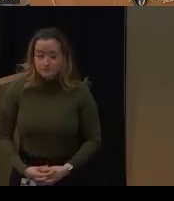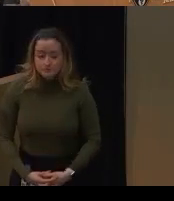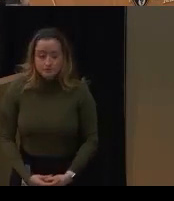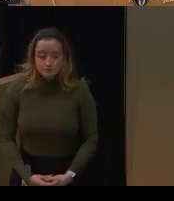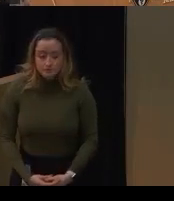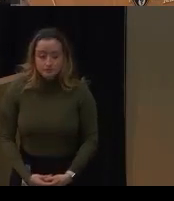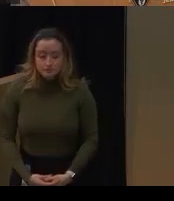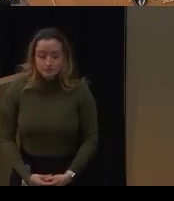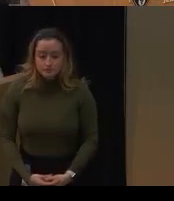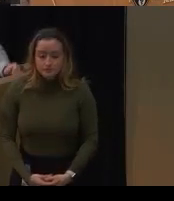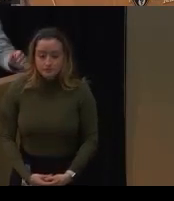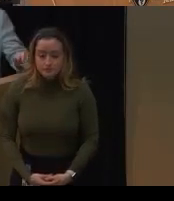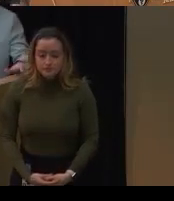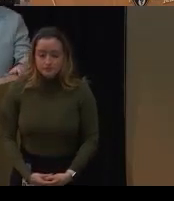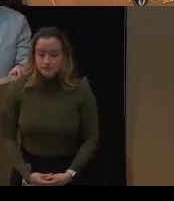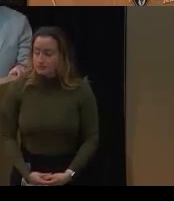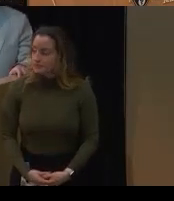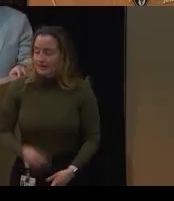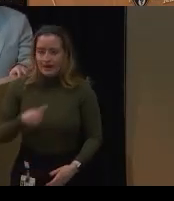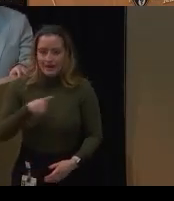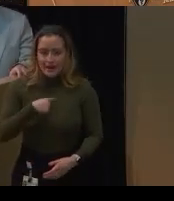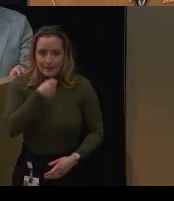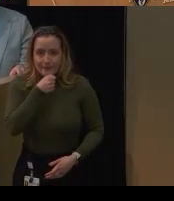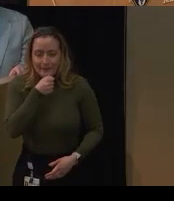as I was saying when it was off we have a couple minutes for questions